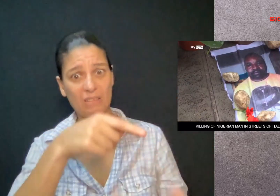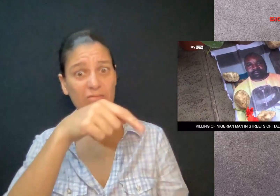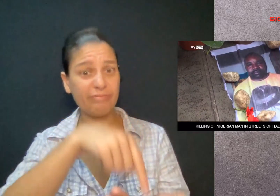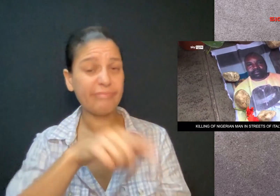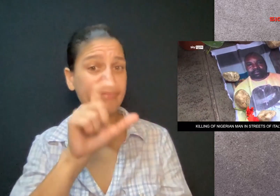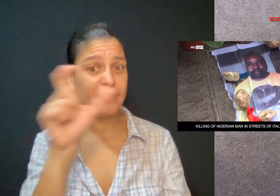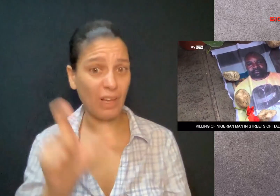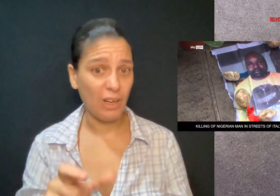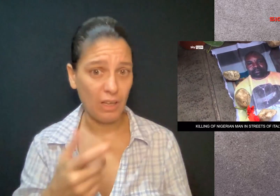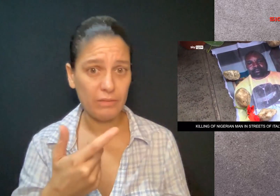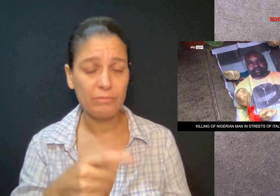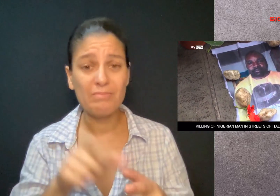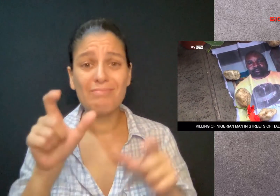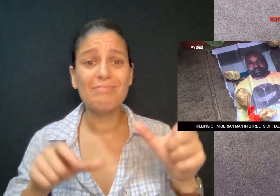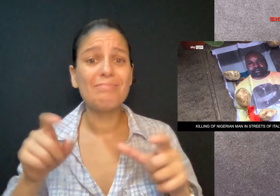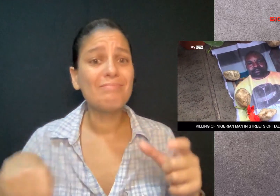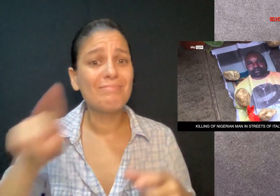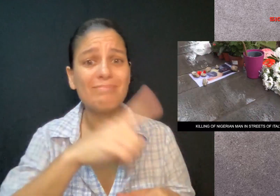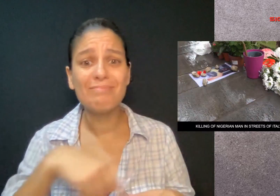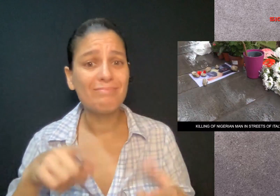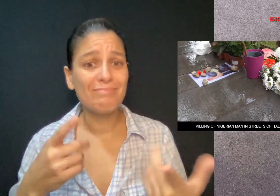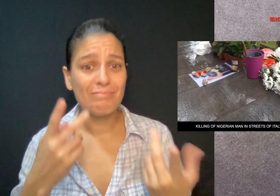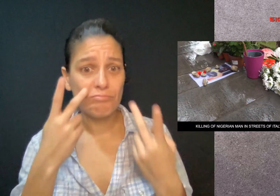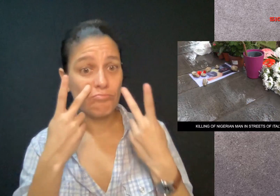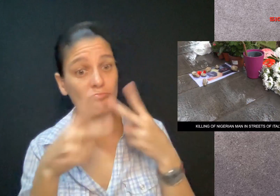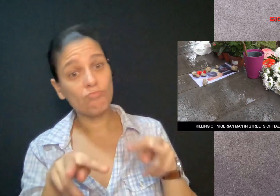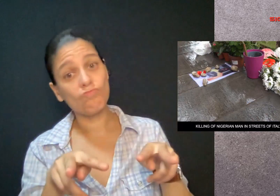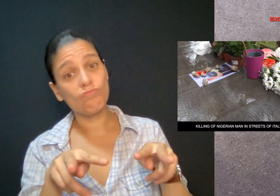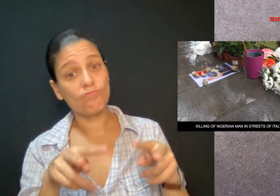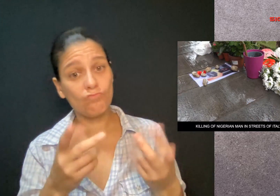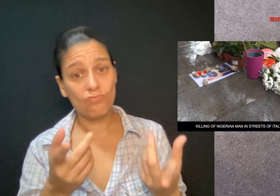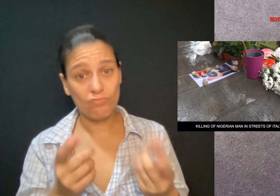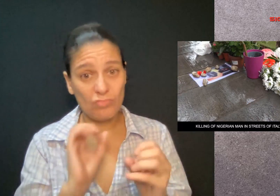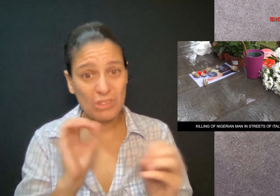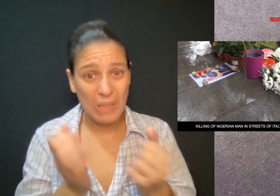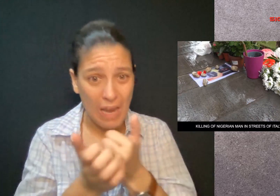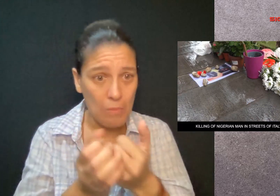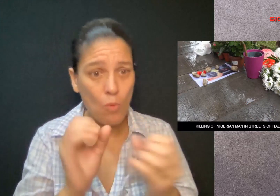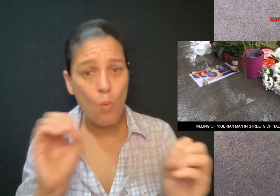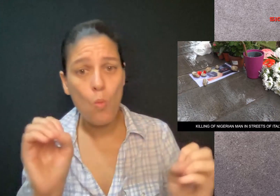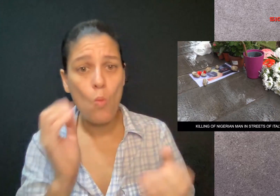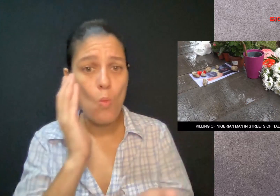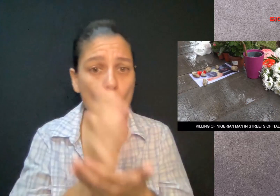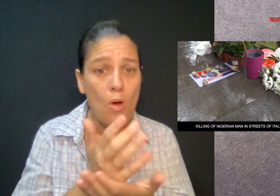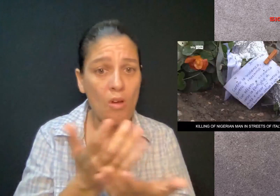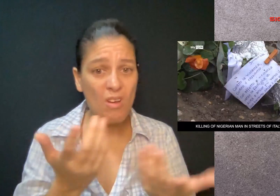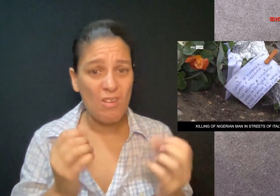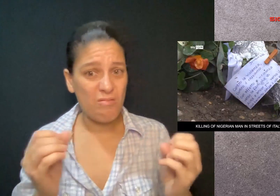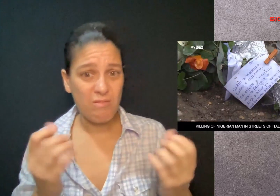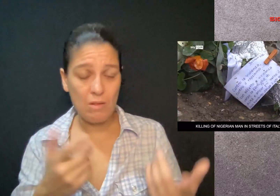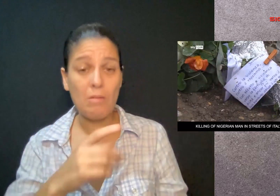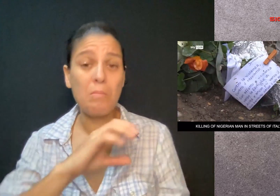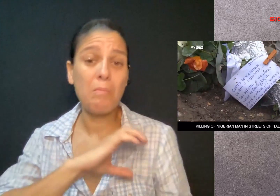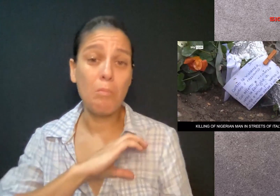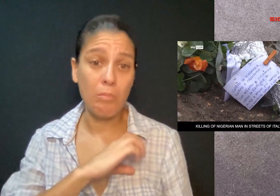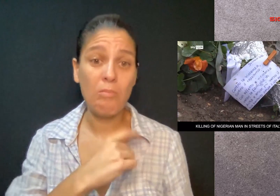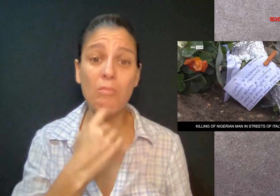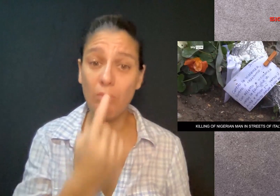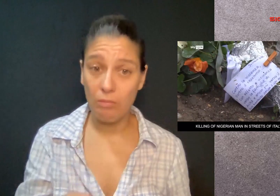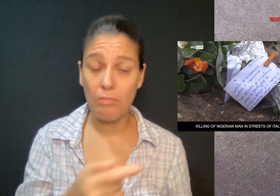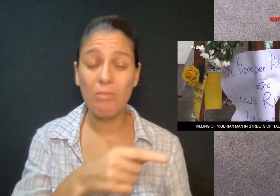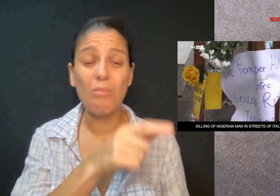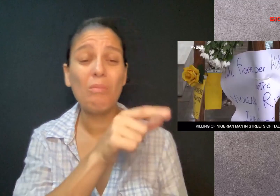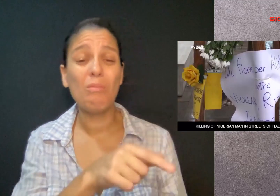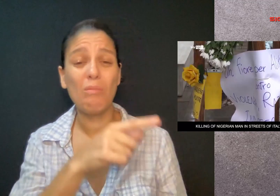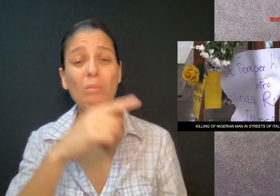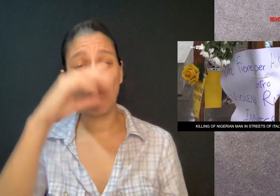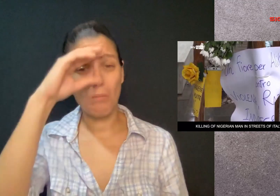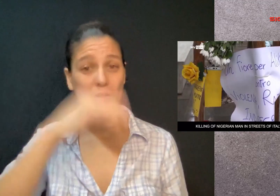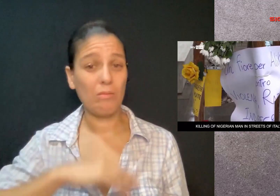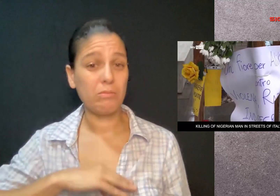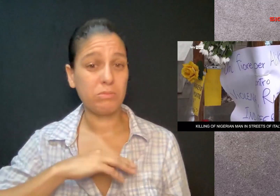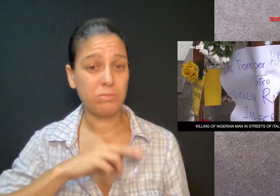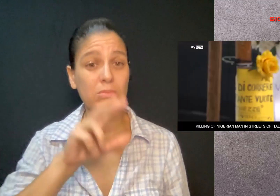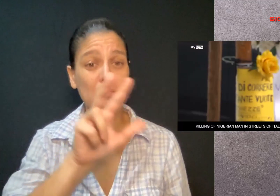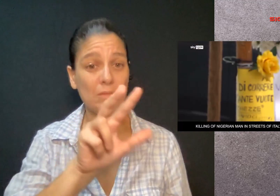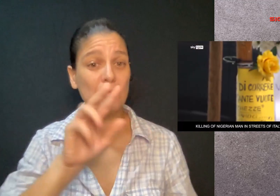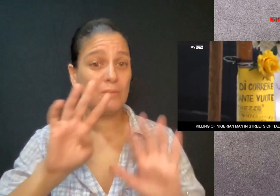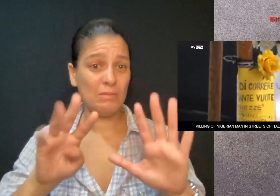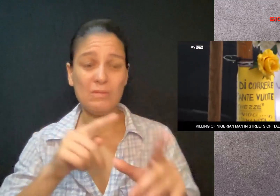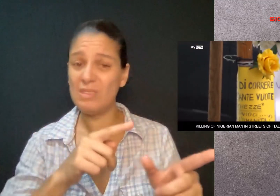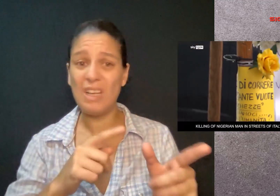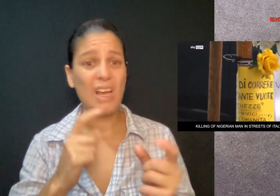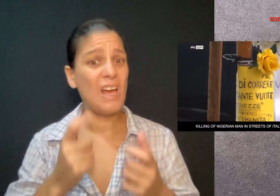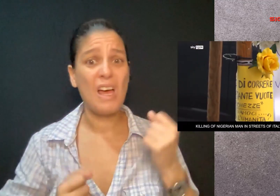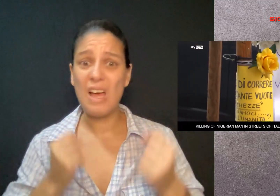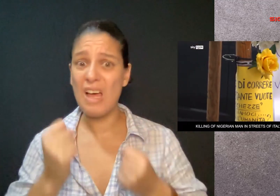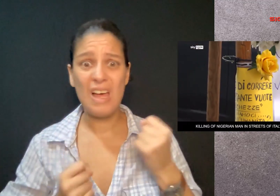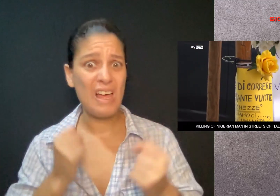in broad daylight in Italy while onlookers watched and did nothing